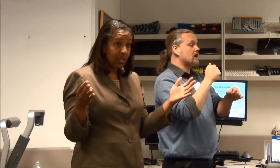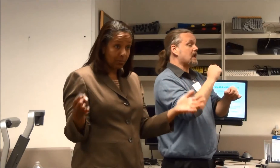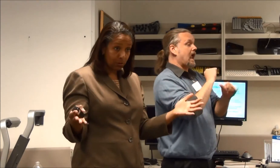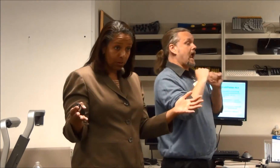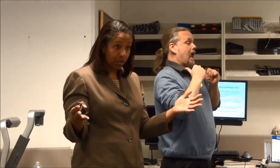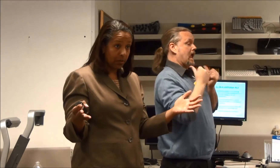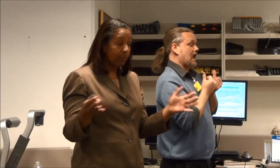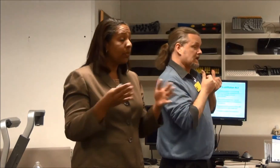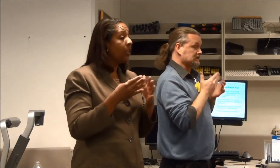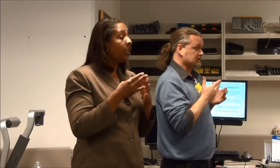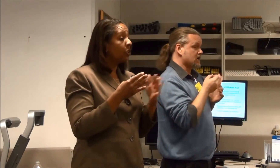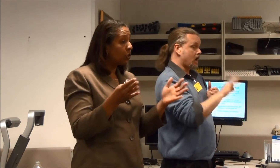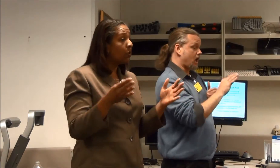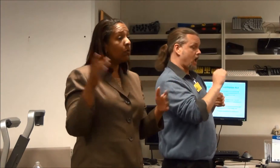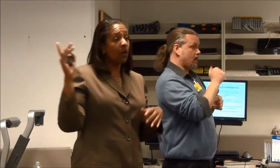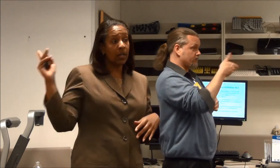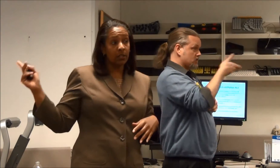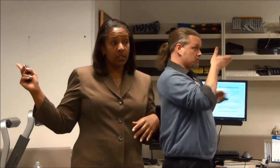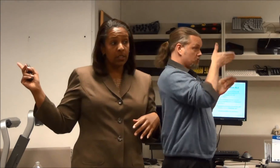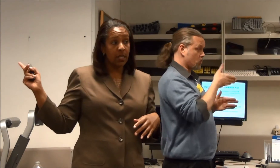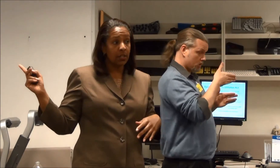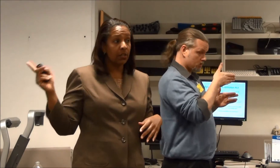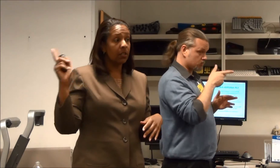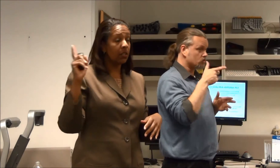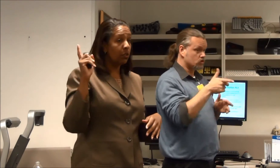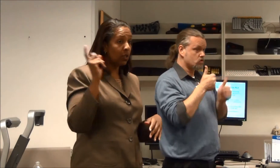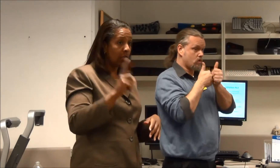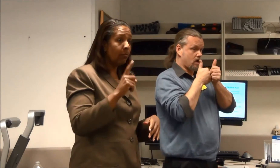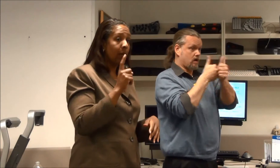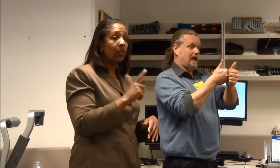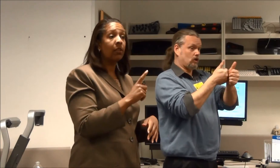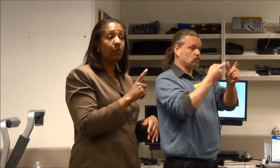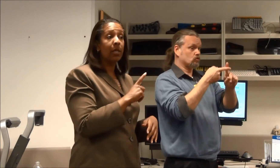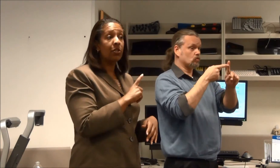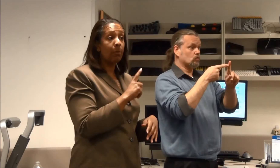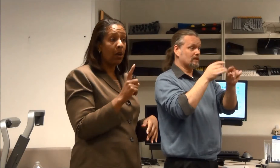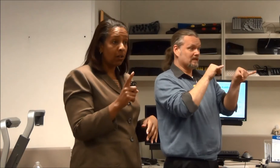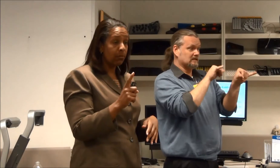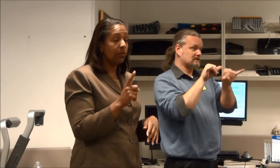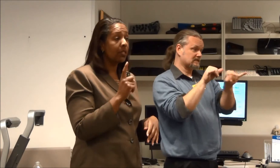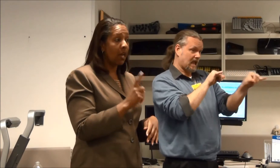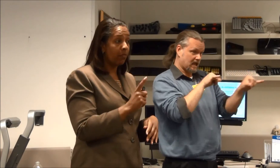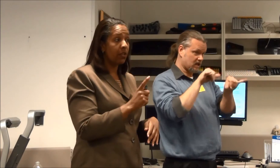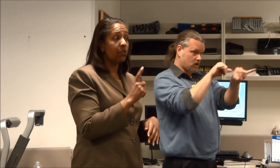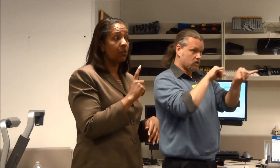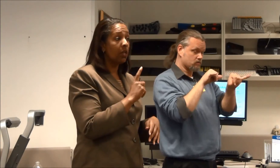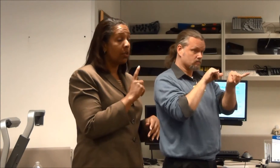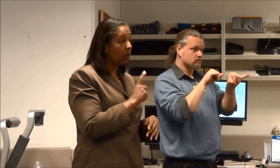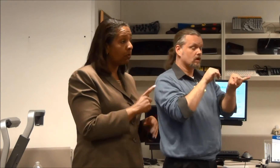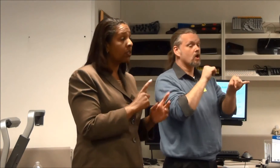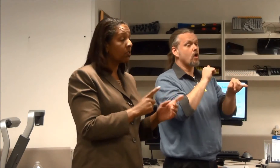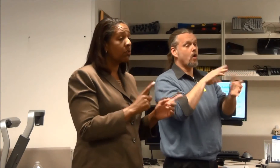the employer, you are held to the standard. You keep medical information about all employees confidential and you only disclose it to those